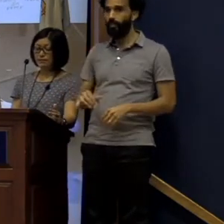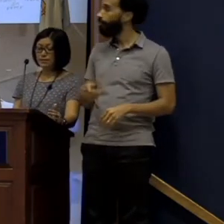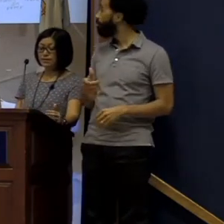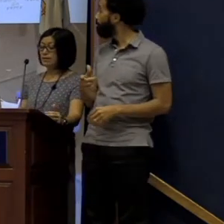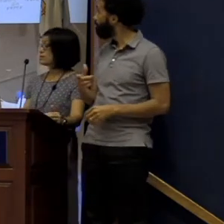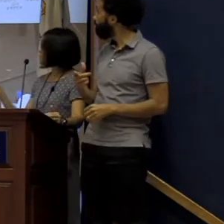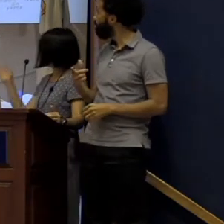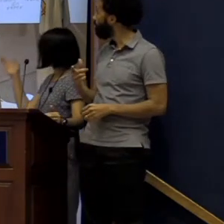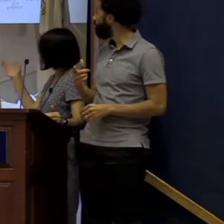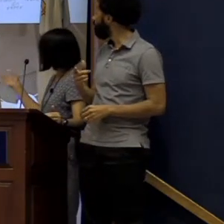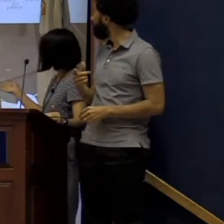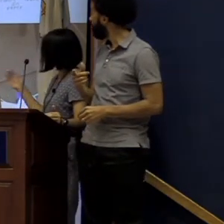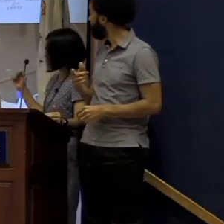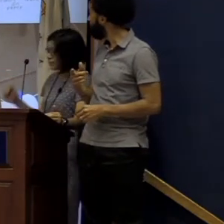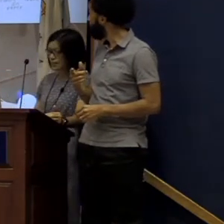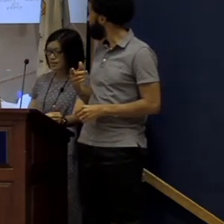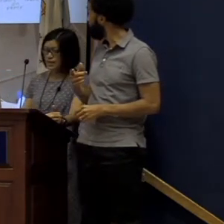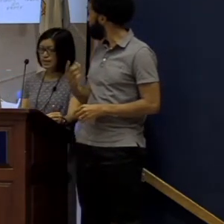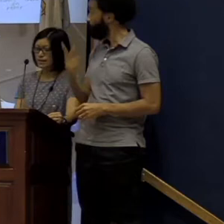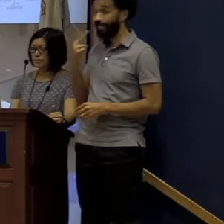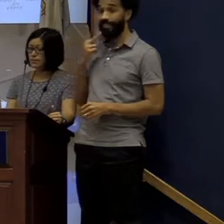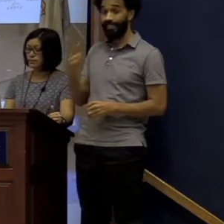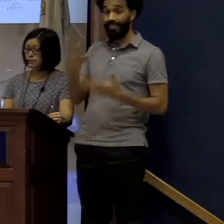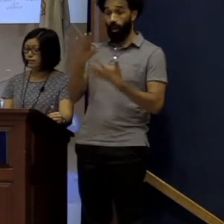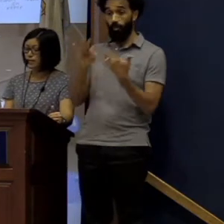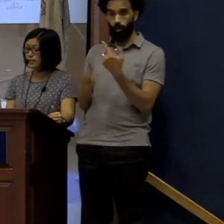there are some options there for you to see that people could pick and